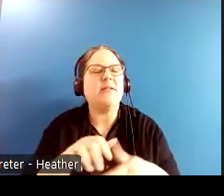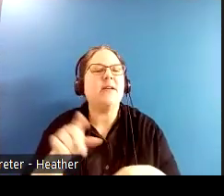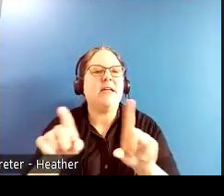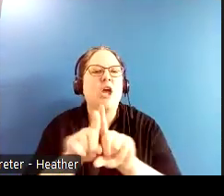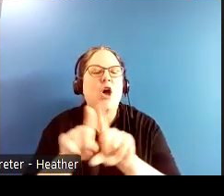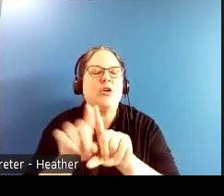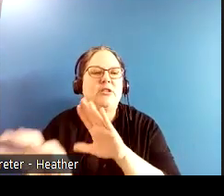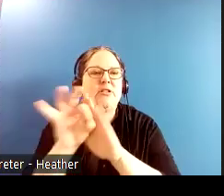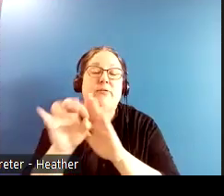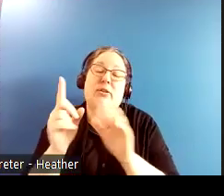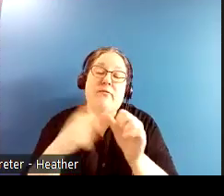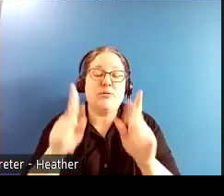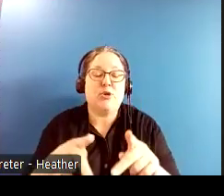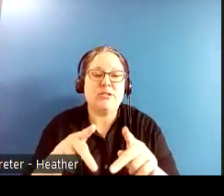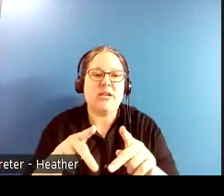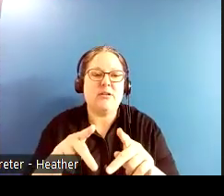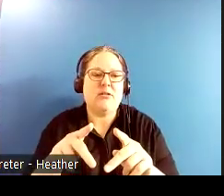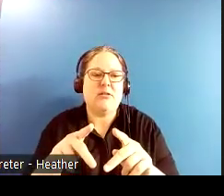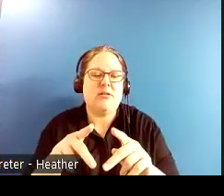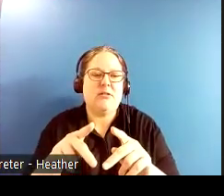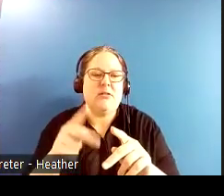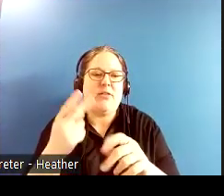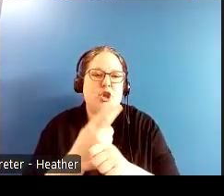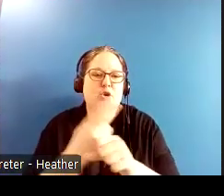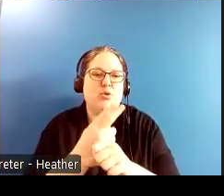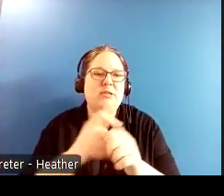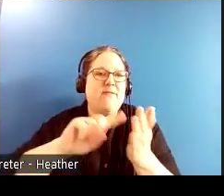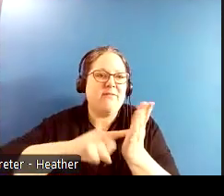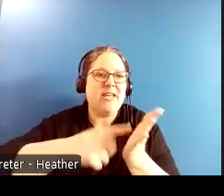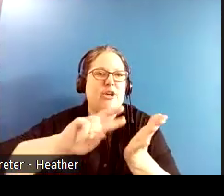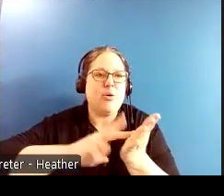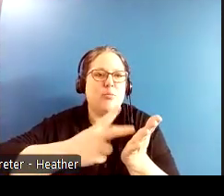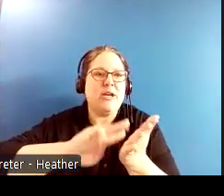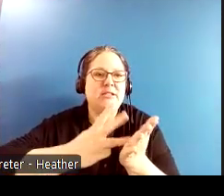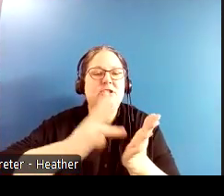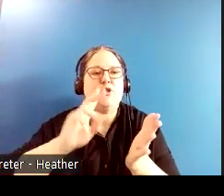the the first person to to conceive of the use of fingerprints as a way of identifying people.